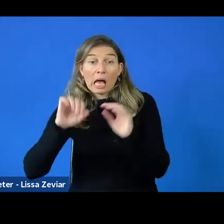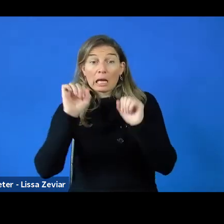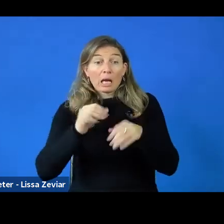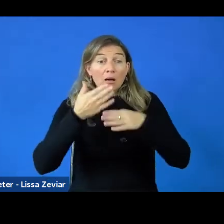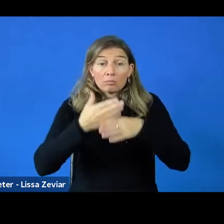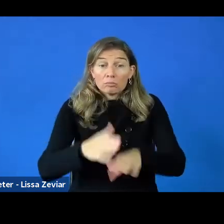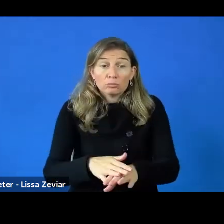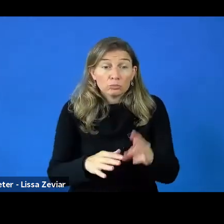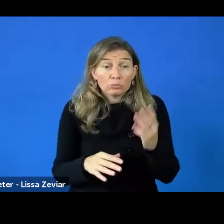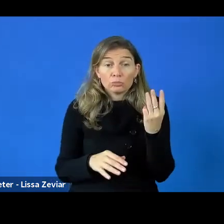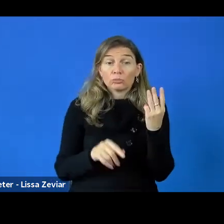33, 33, 33.